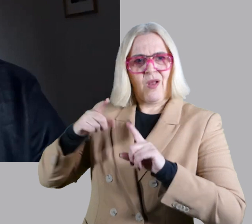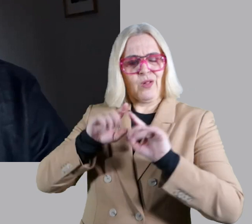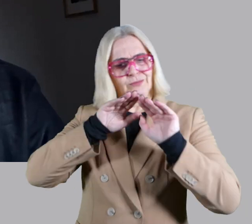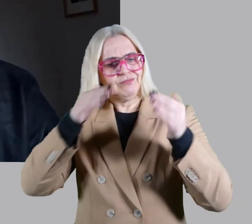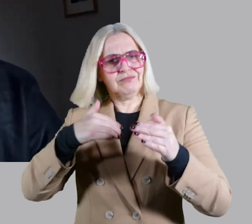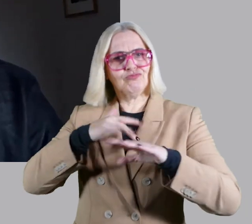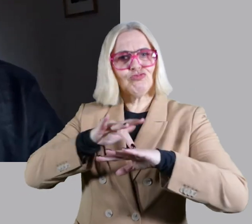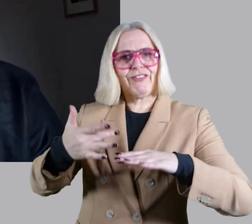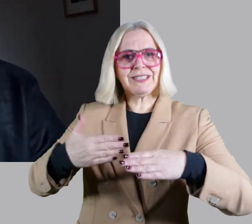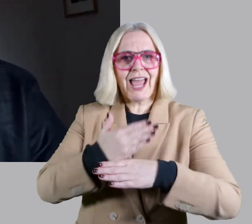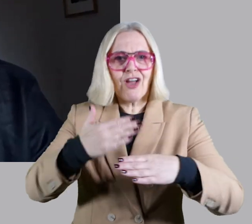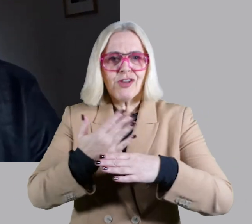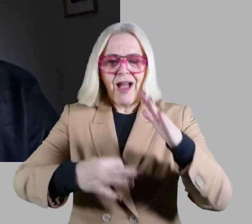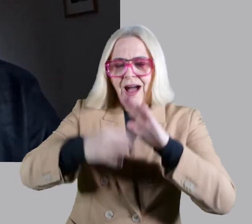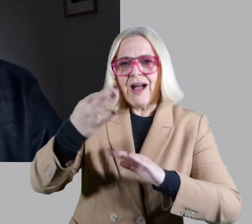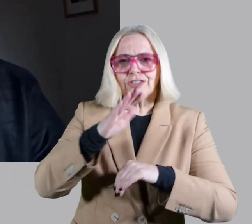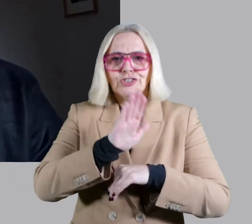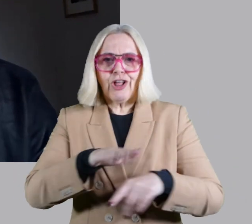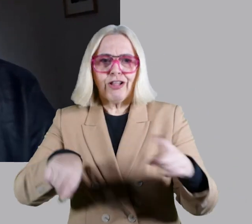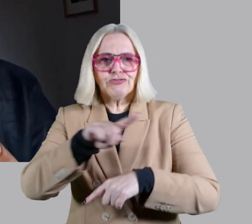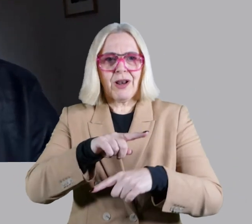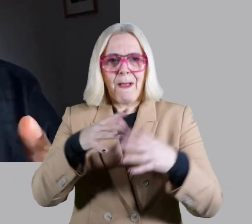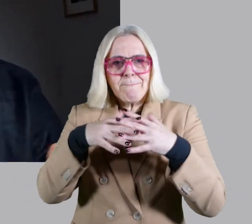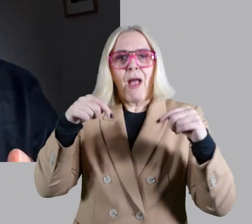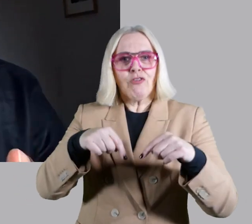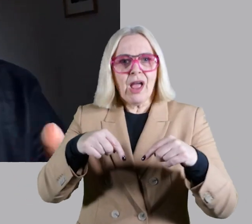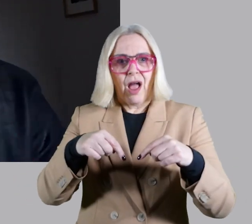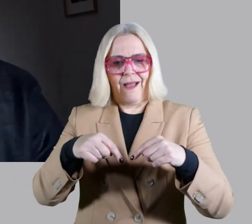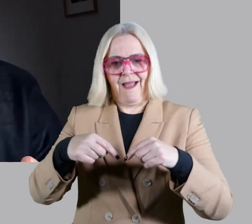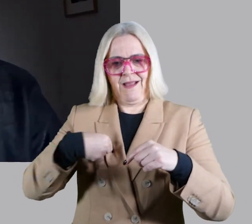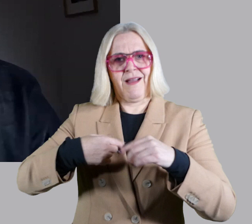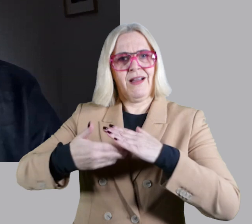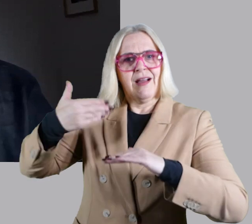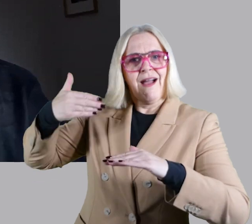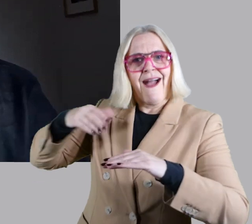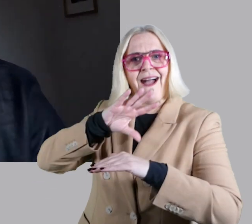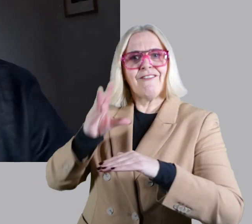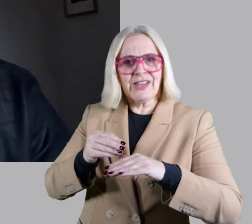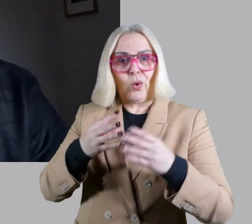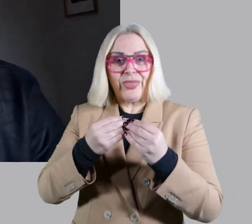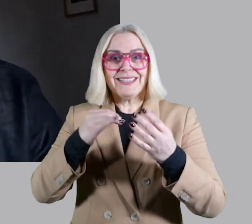person of African descent who has also devoted his professional career to improving